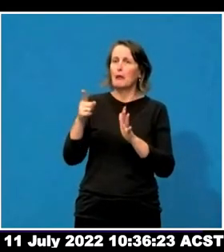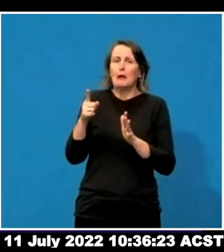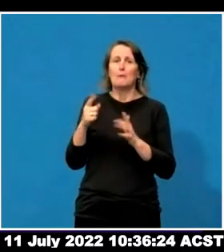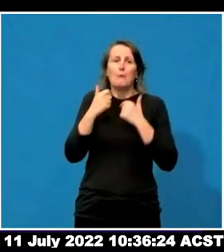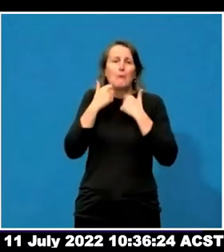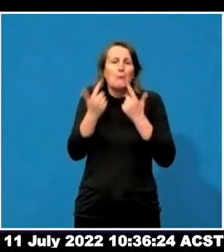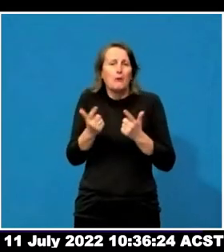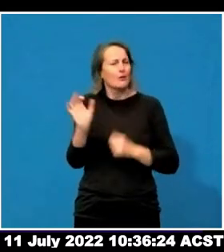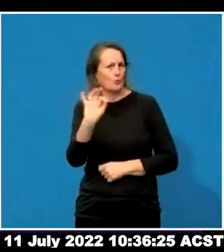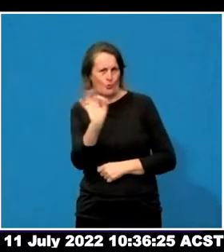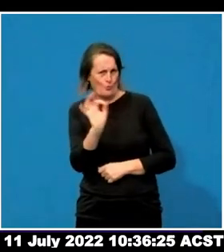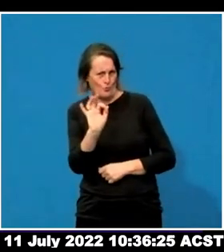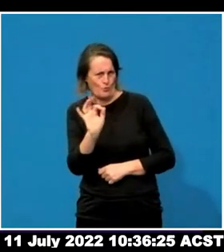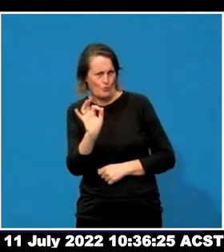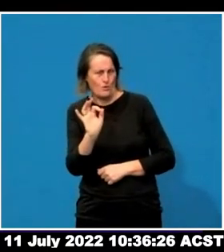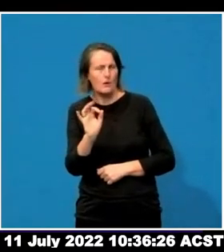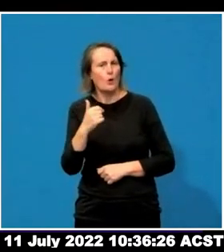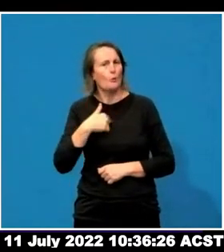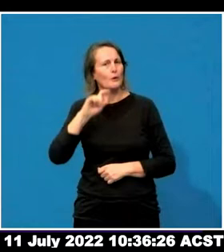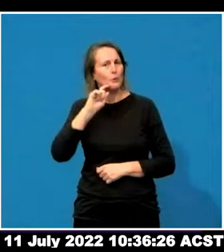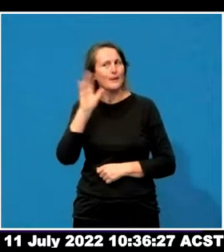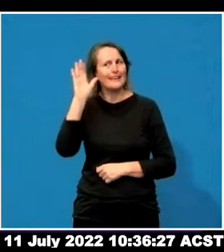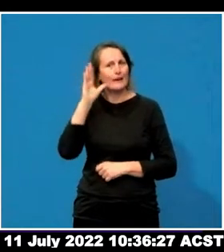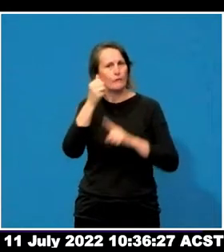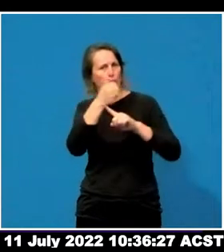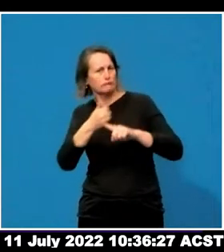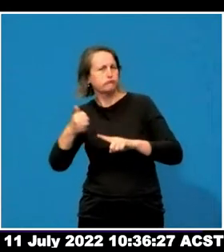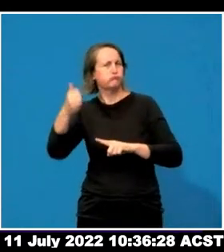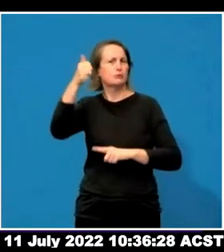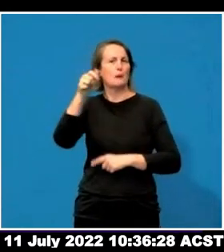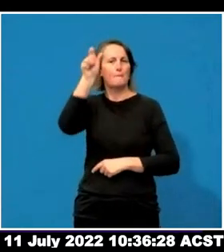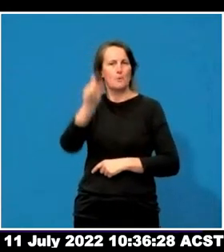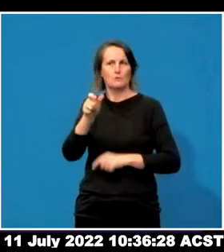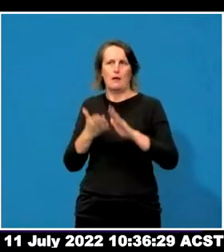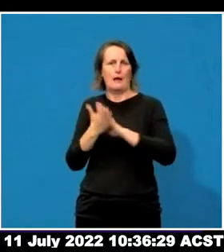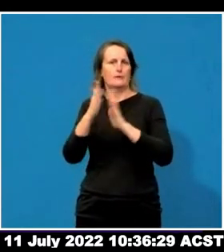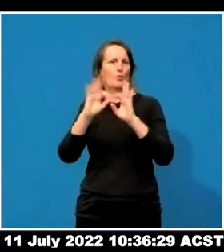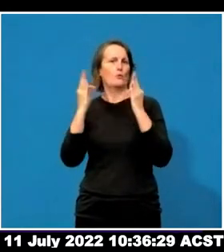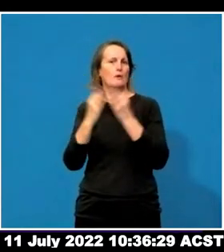issues. We shall hear from senior representatives of the NDIA who will describe